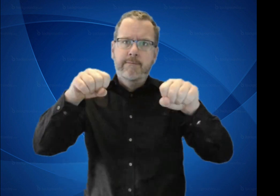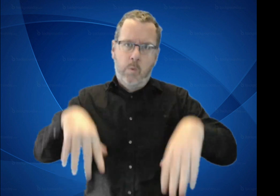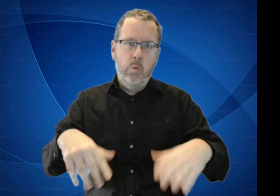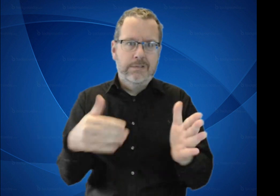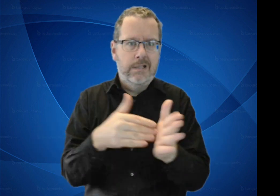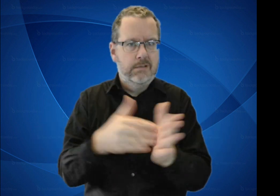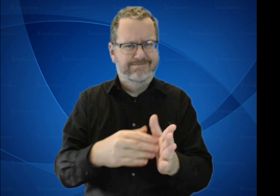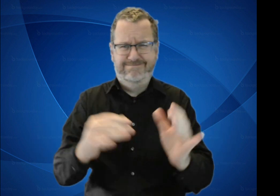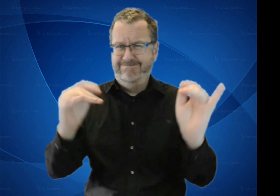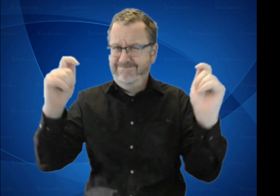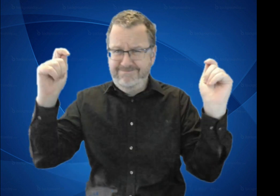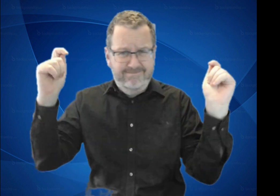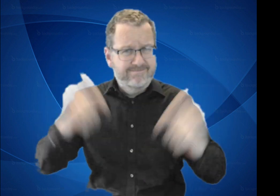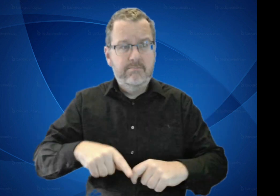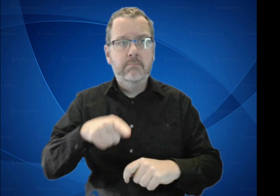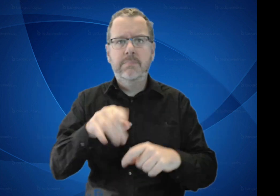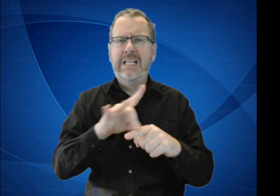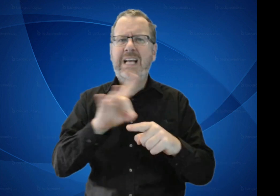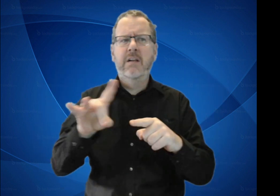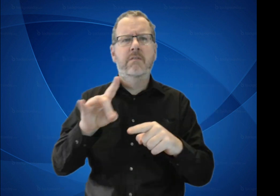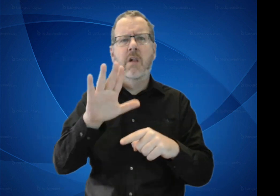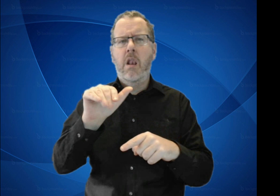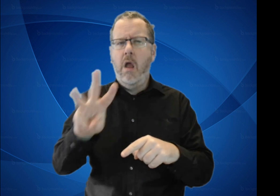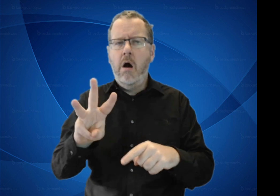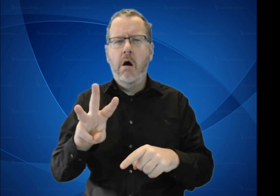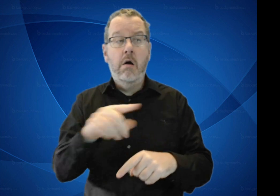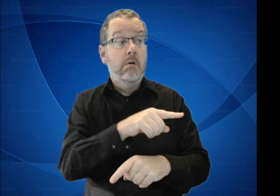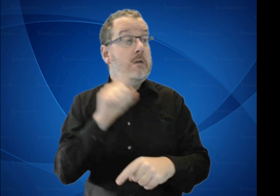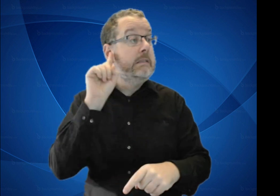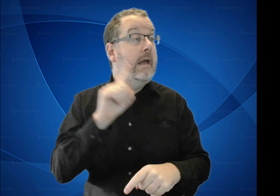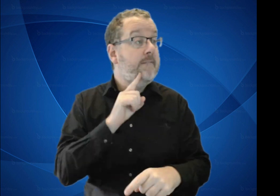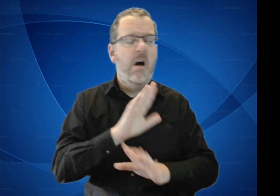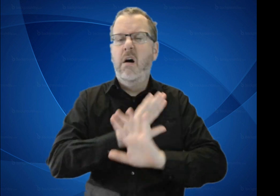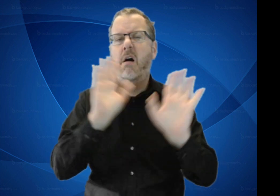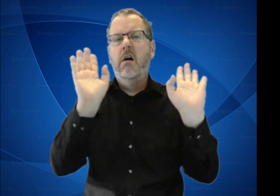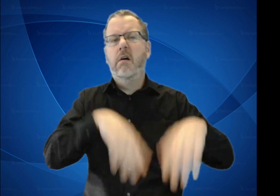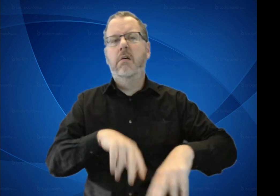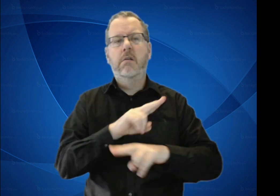Firstly, it seems to us grossly unfair that such a rule